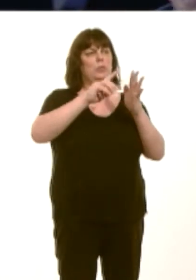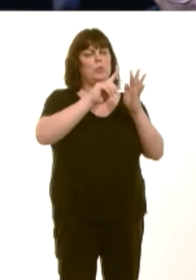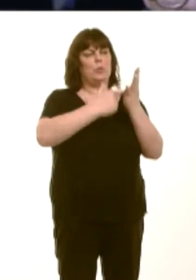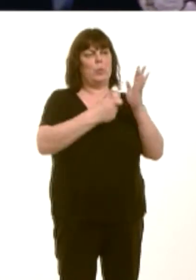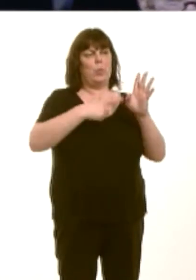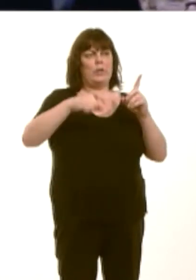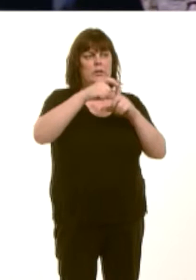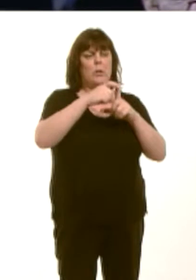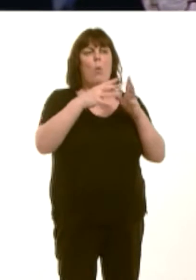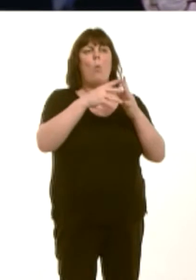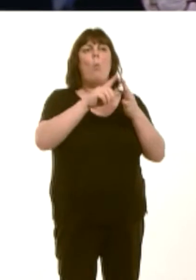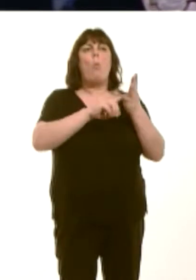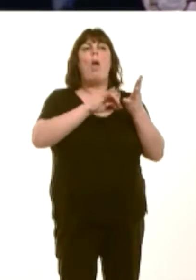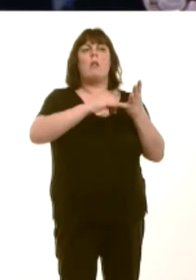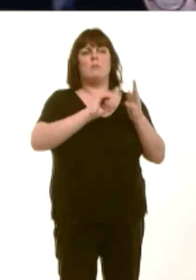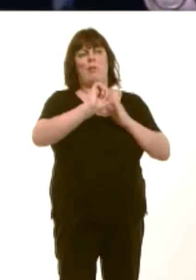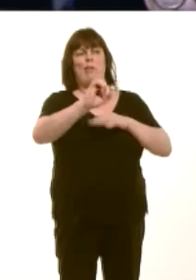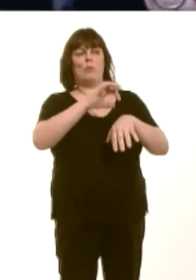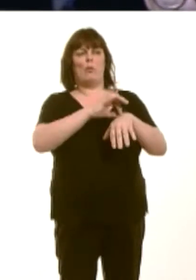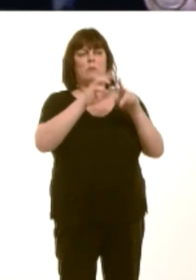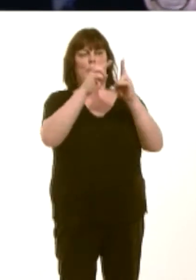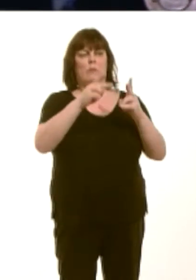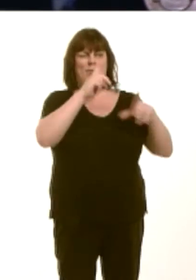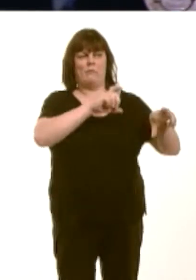their surgery, in that particular location.